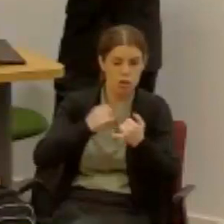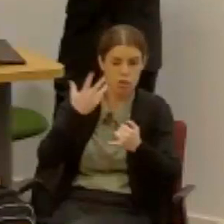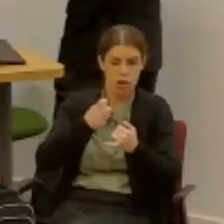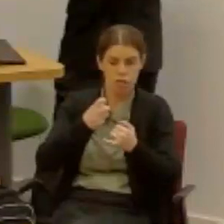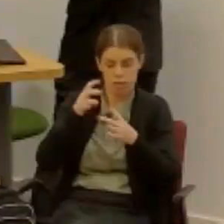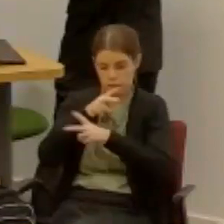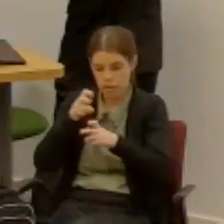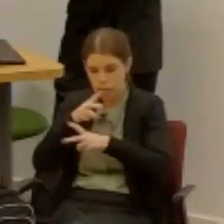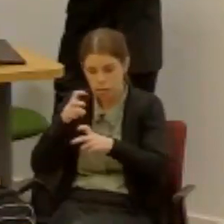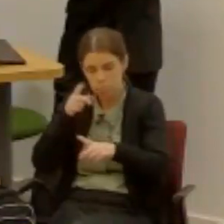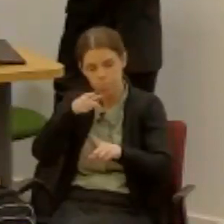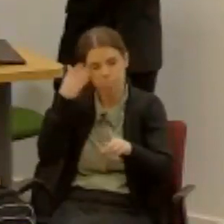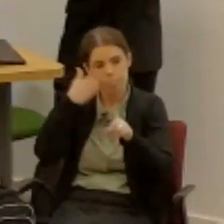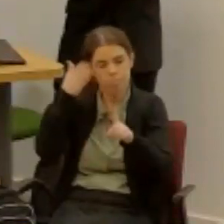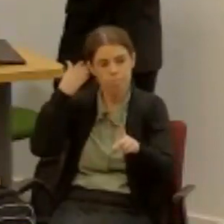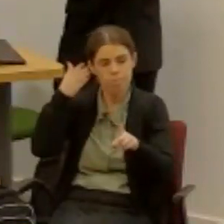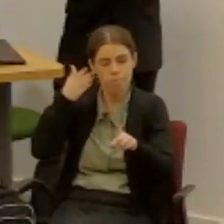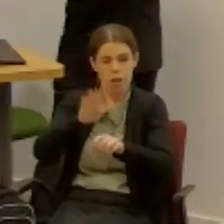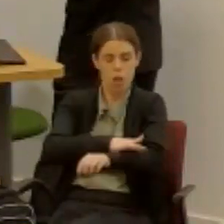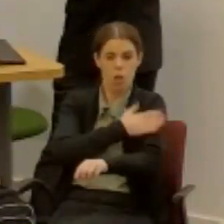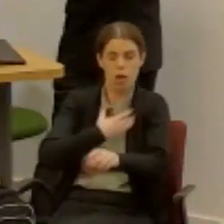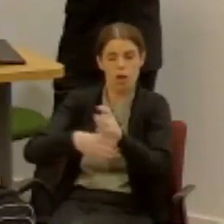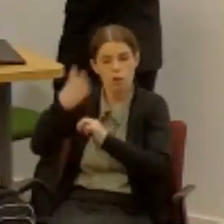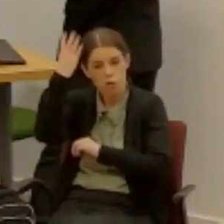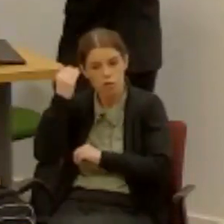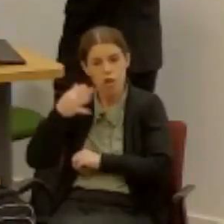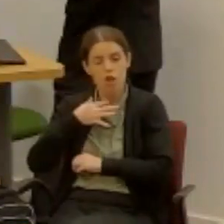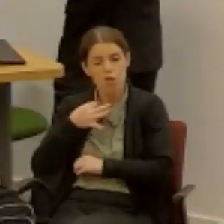who aims to describe lifelong health and dementia risk and former soccer players.